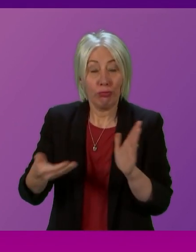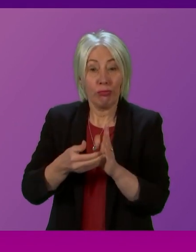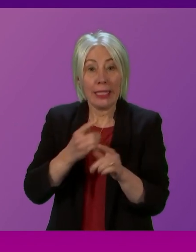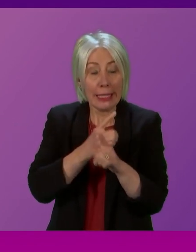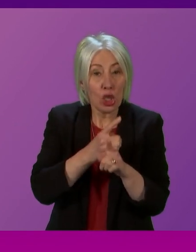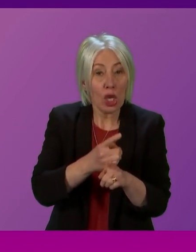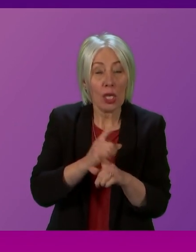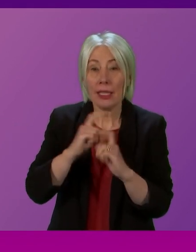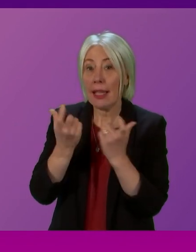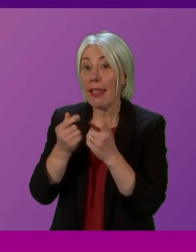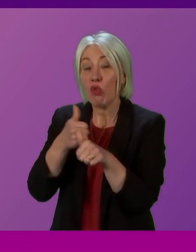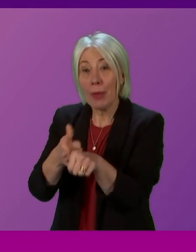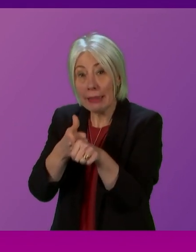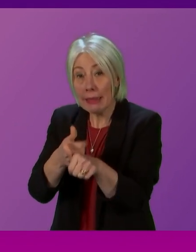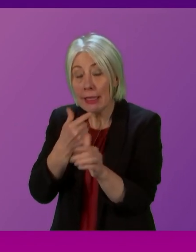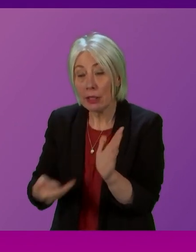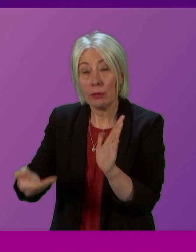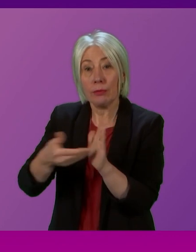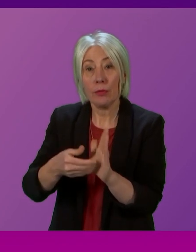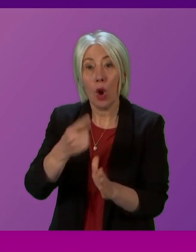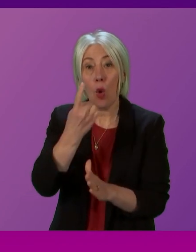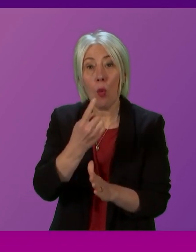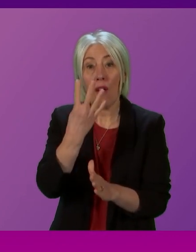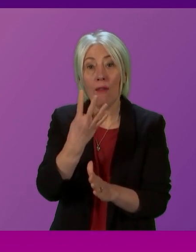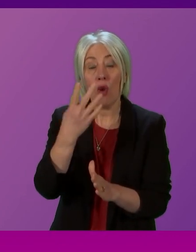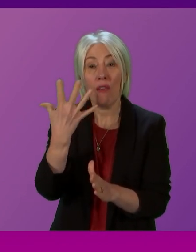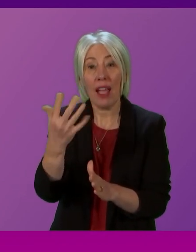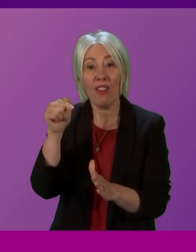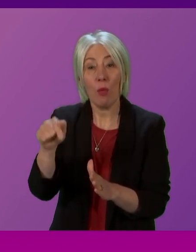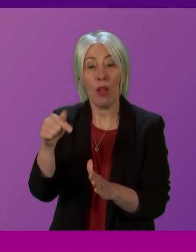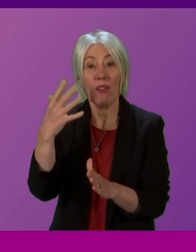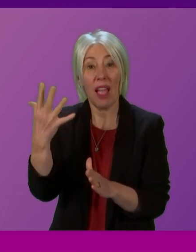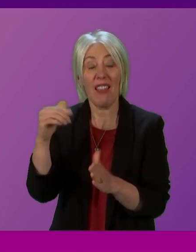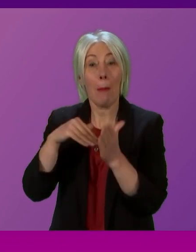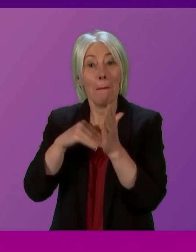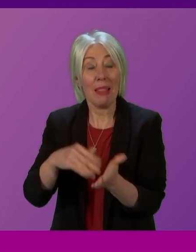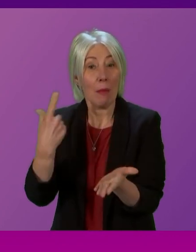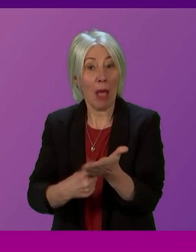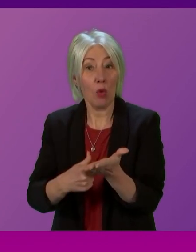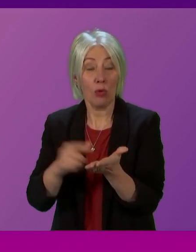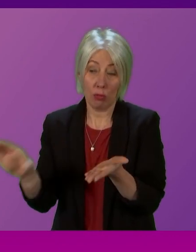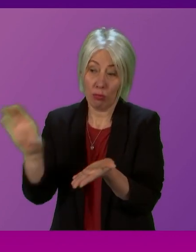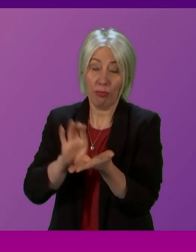We have provided an additional £145.5 million in this year’s budget specifically to recruit